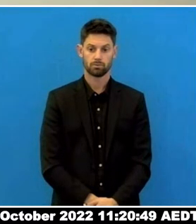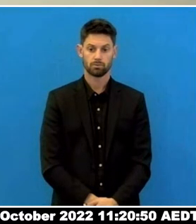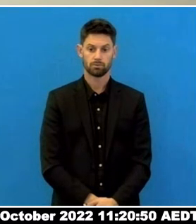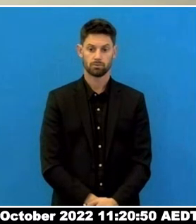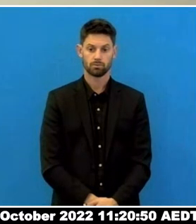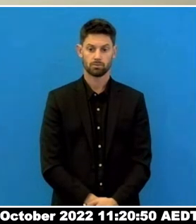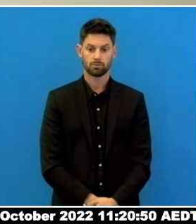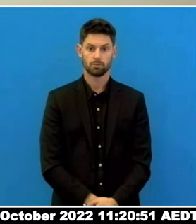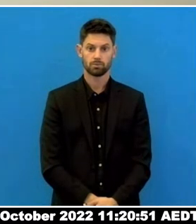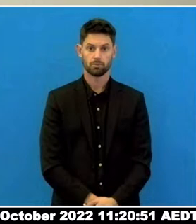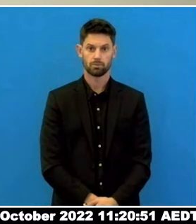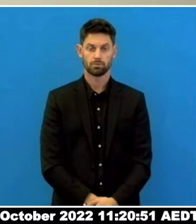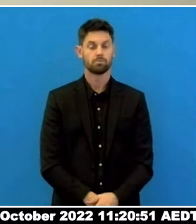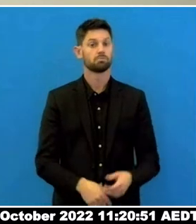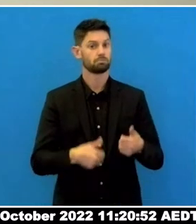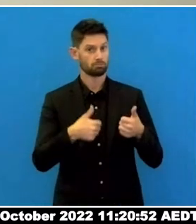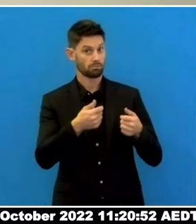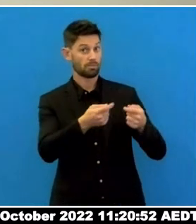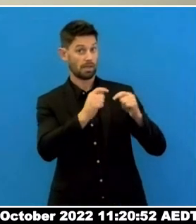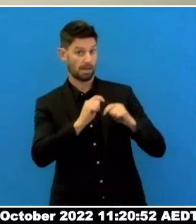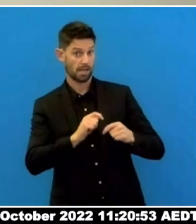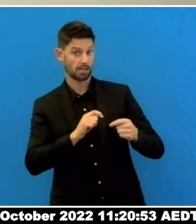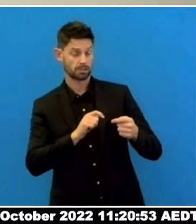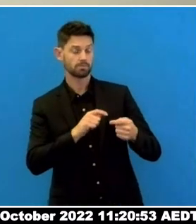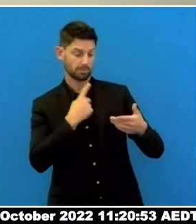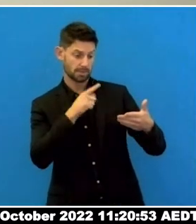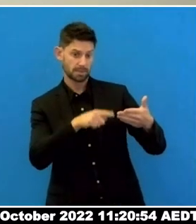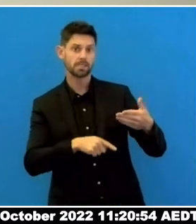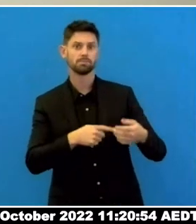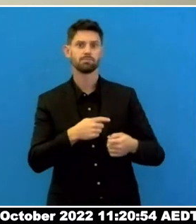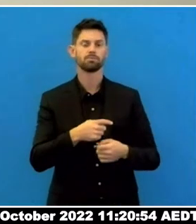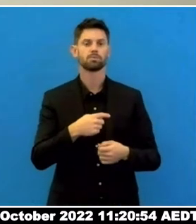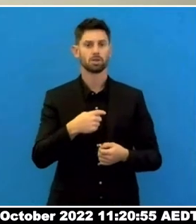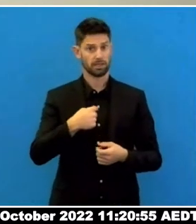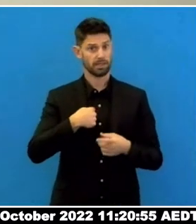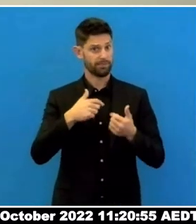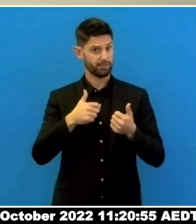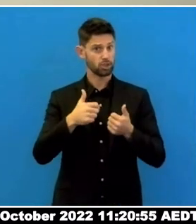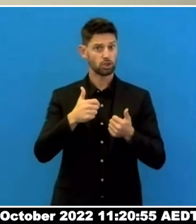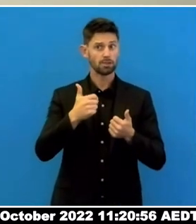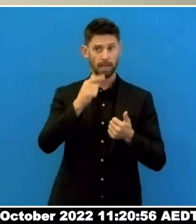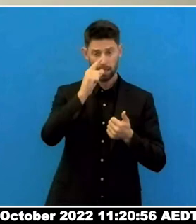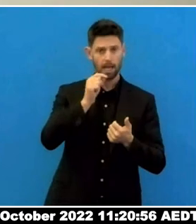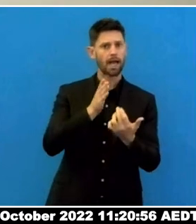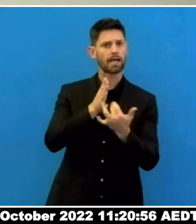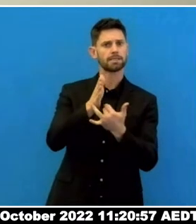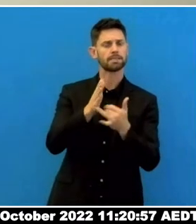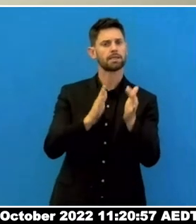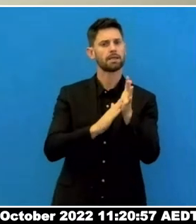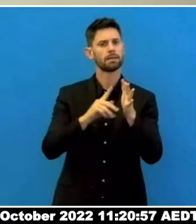Yes. "I have been provided with access to Medicare so I can see doctors for free.